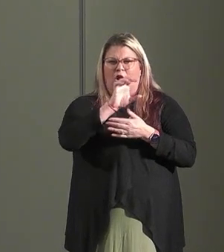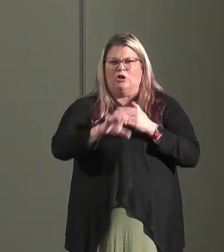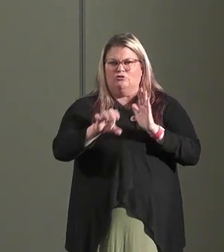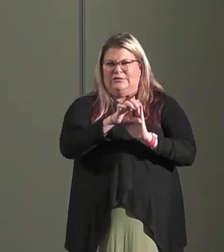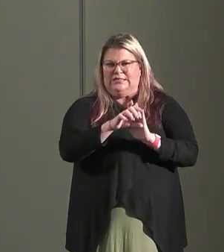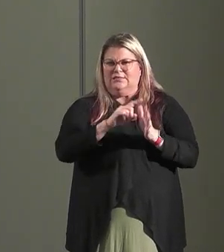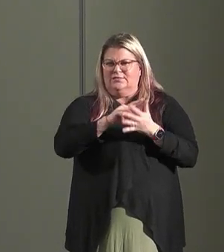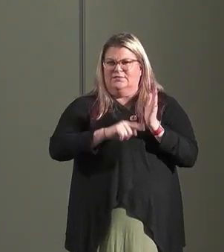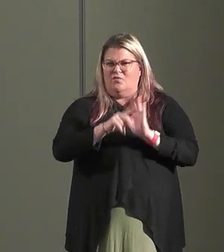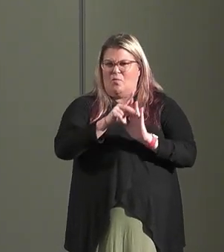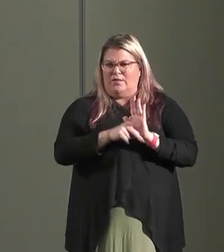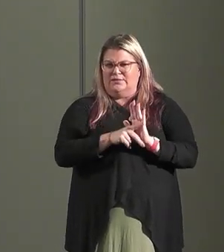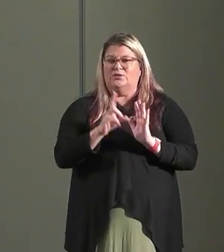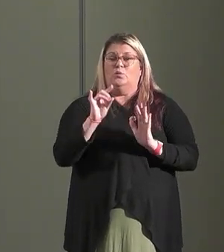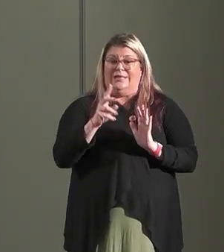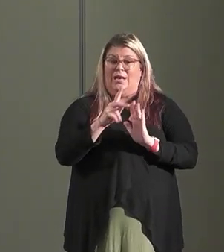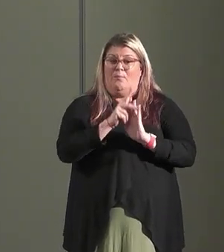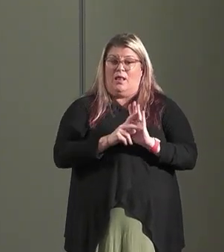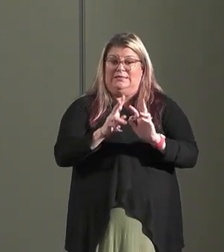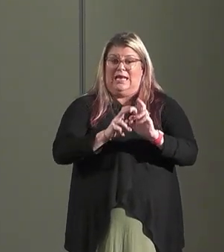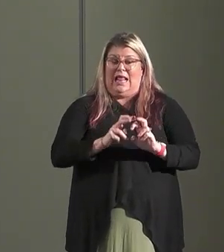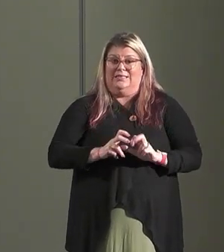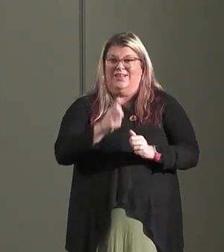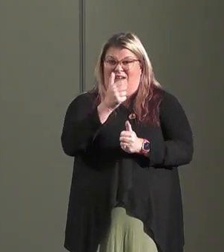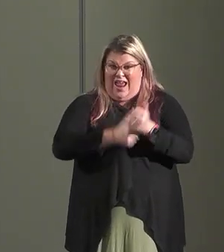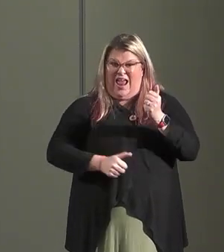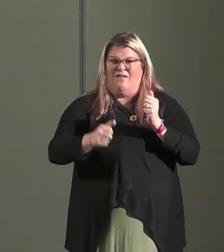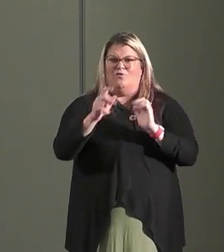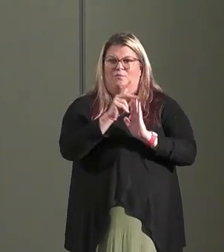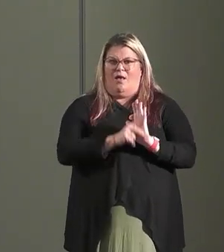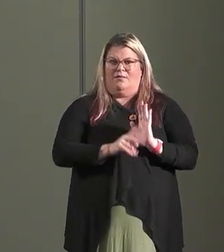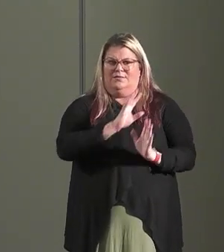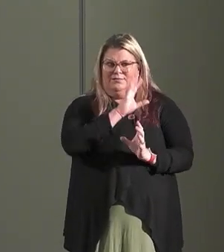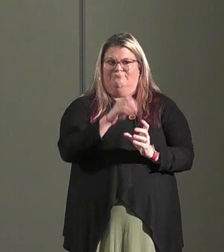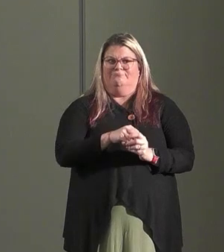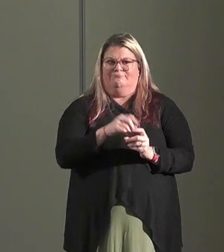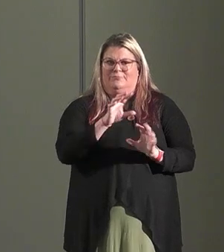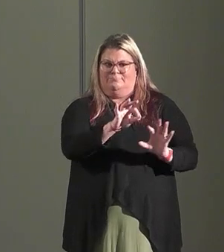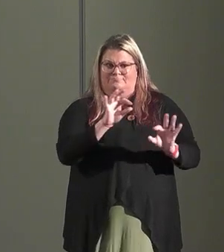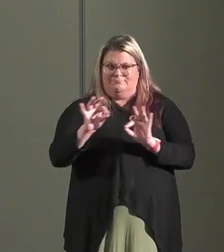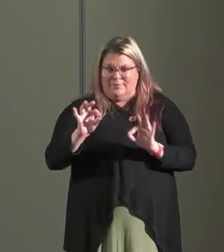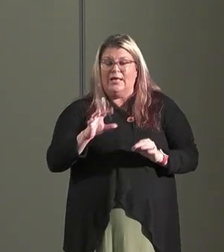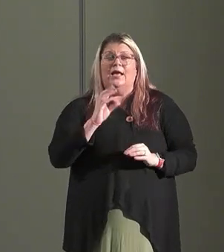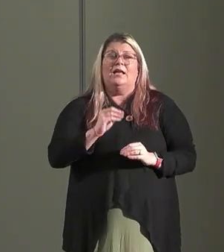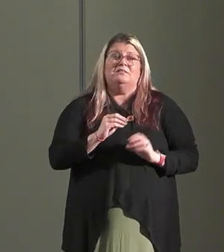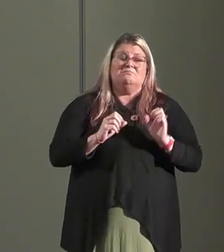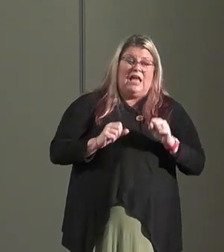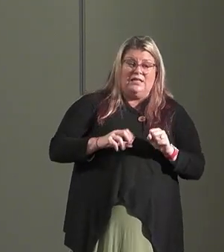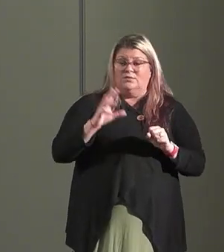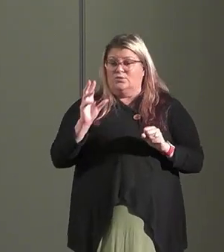policy analysis in every policy in the sample. And just yes, no, didn't have this or that.